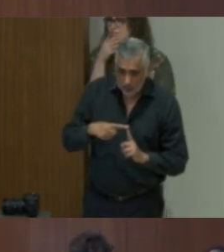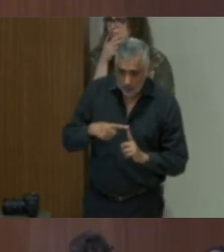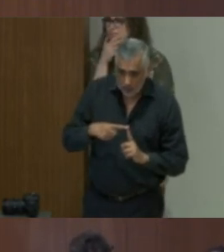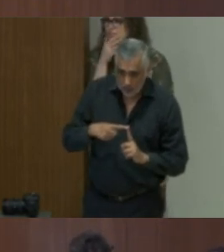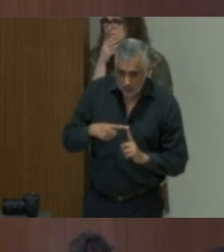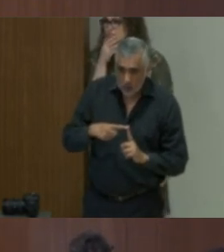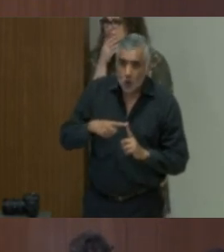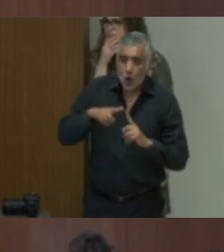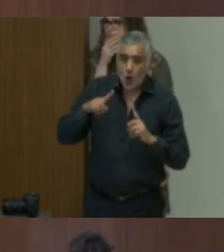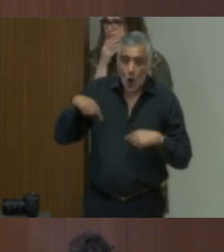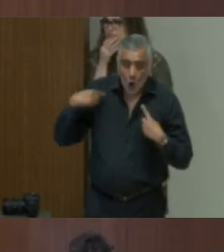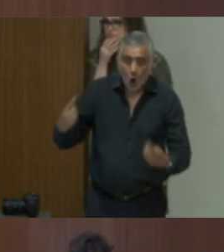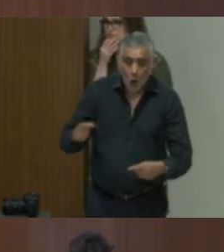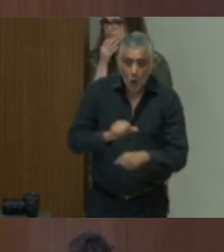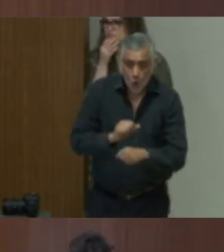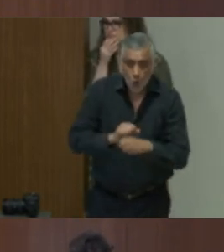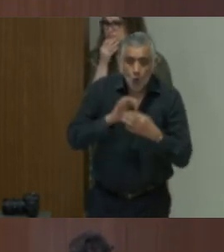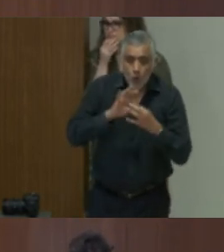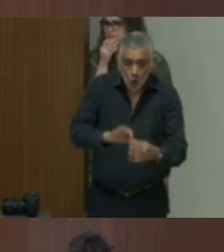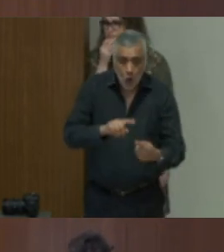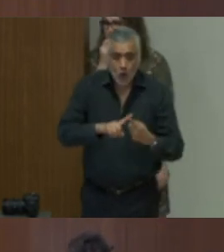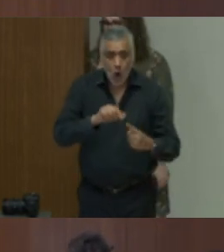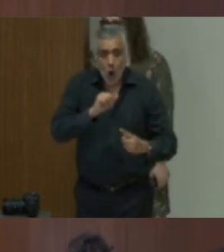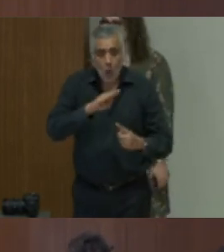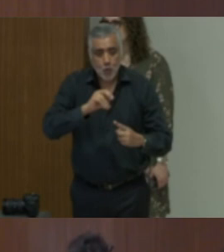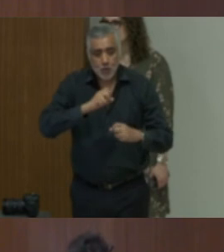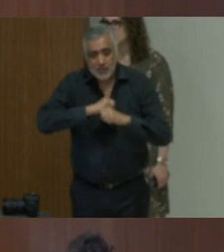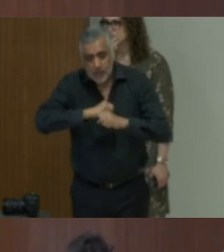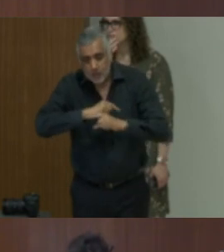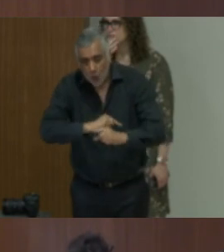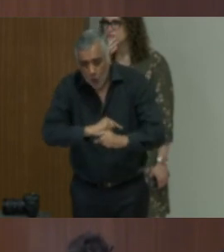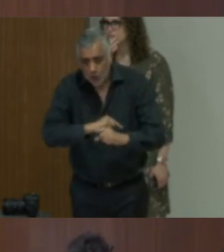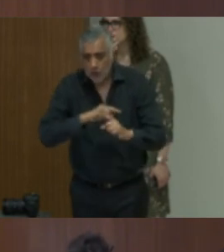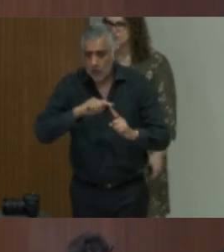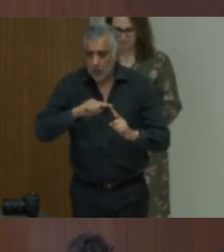regarding abuse and safeguarding of minors with disabilities in Italy, but